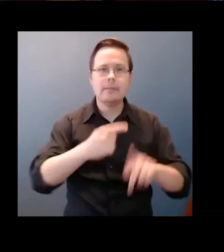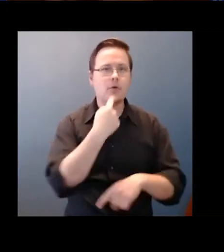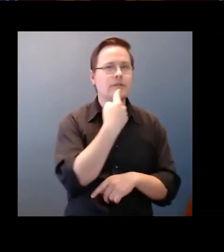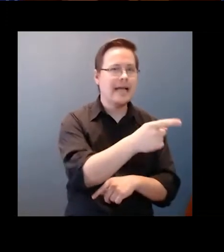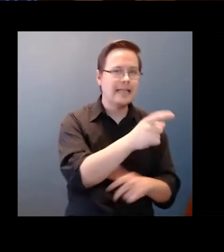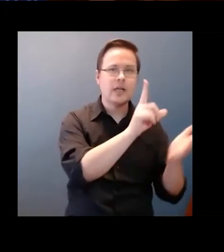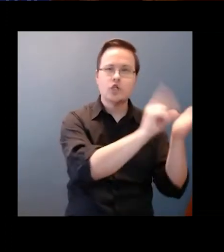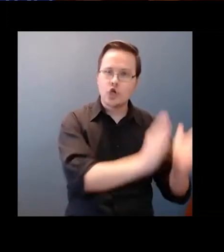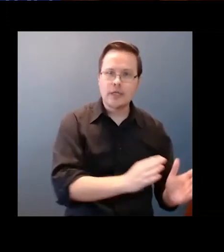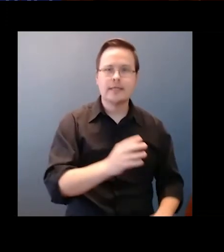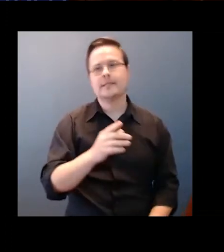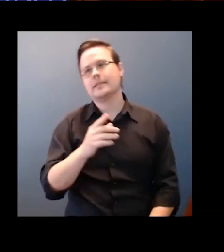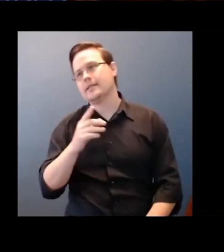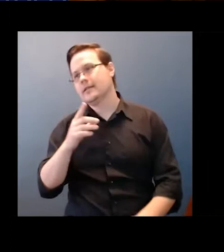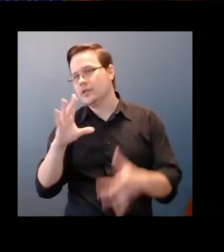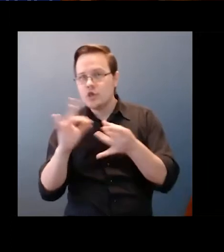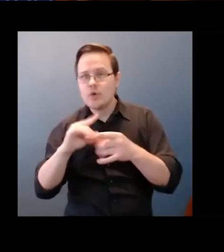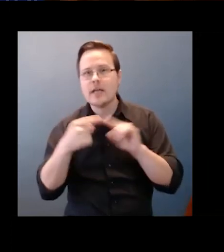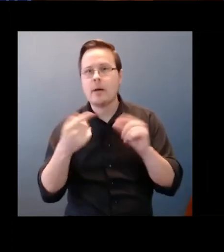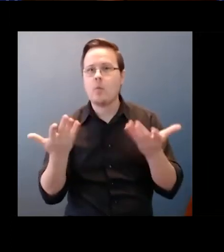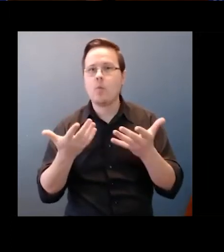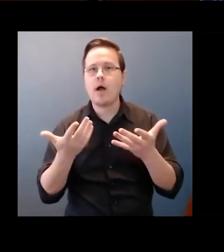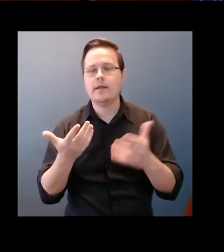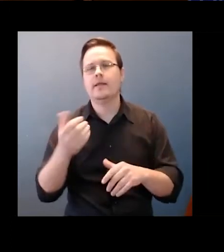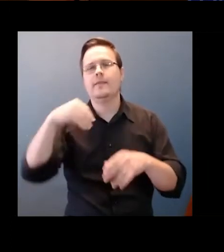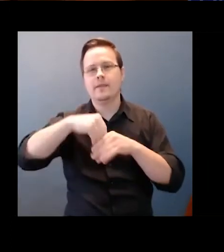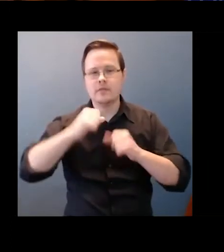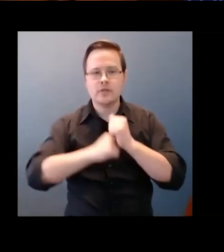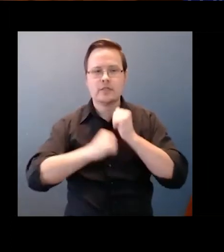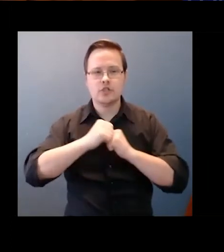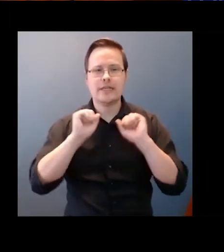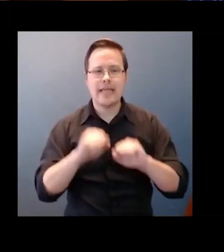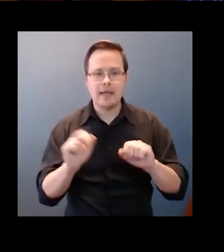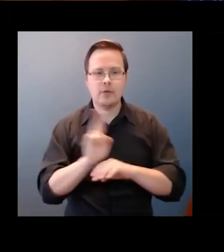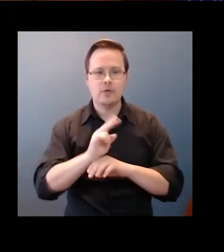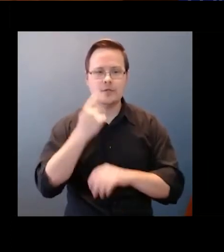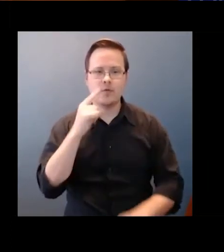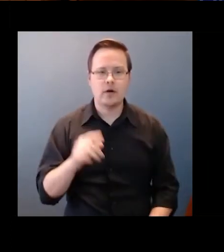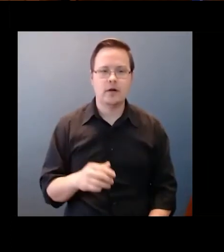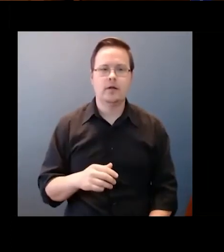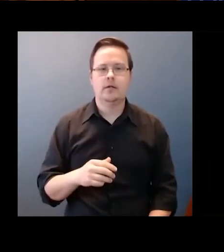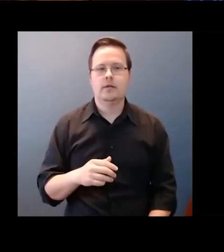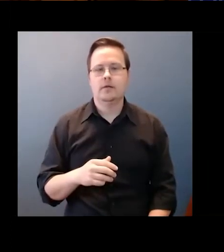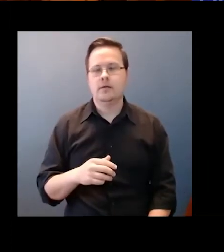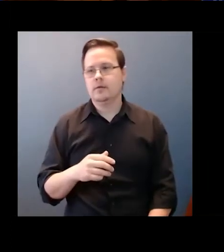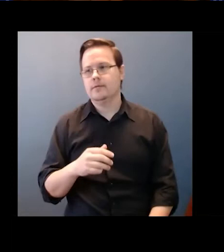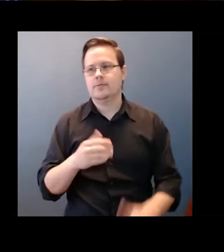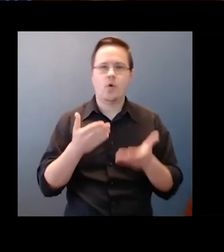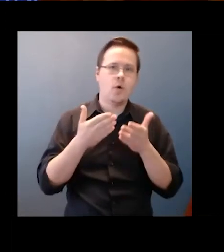about what the infrastructure could potentially be used for as a way of kind of translating it into terms that they would care about and they would start